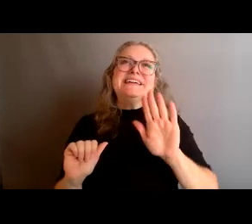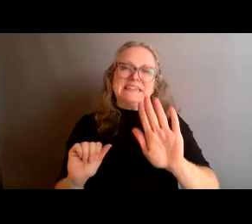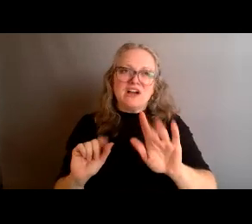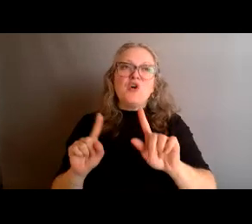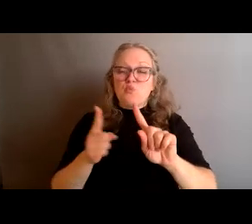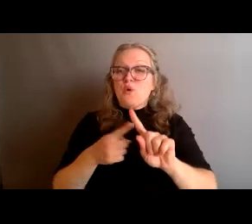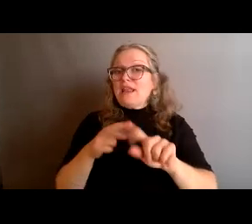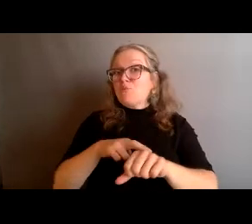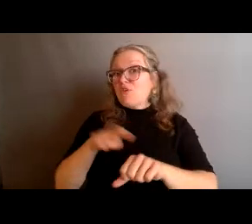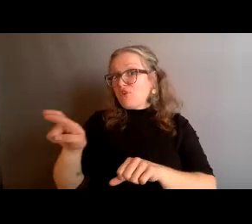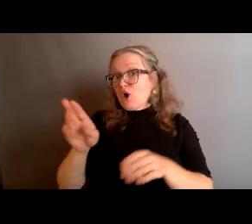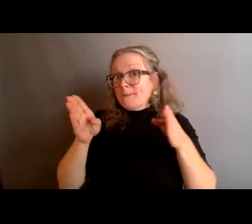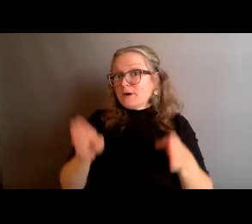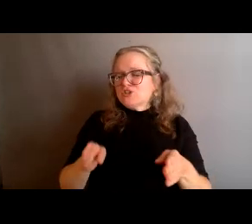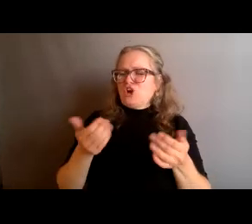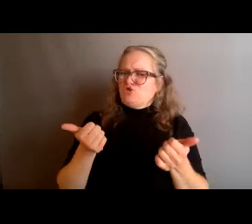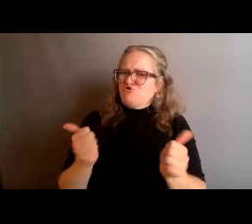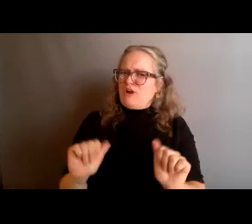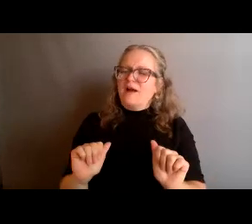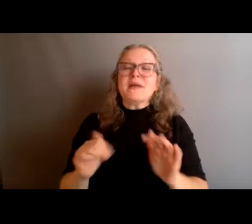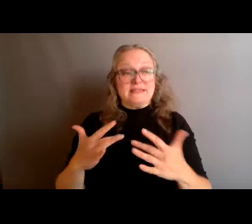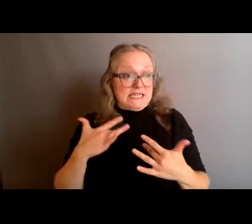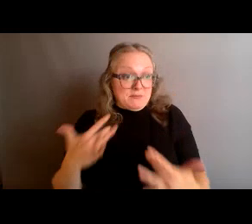out, I really try to get them to follow me. They usually follow other bikes, though that we